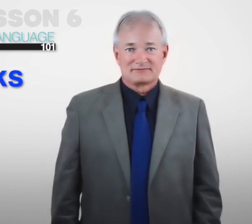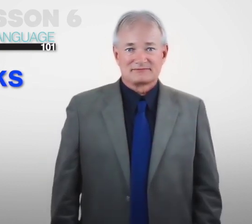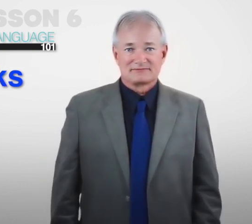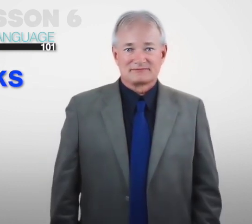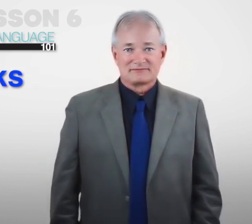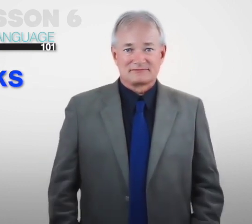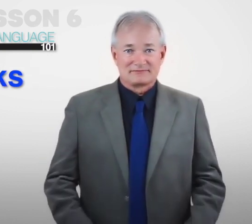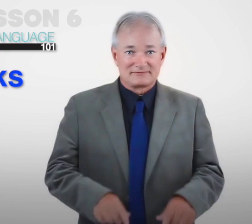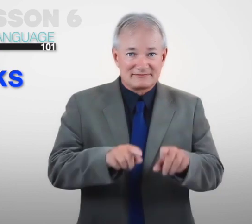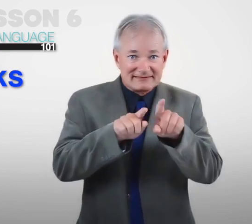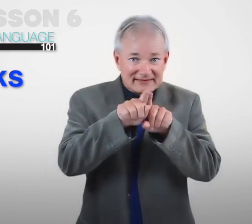Socks.